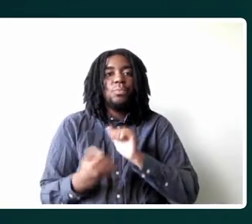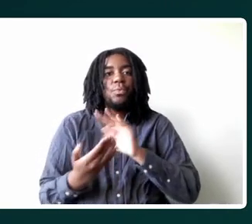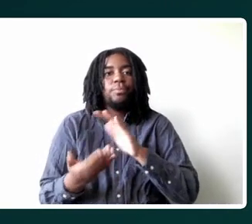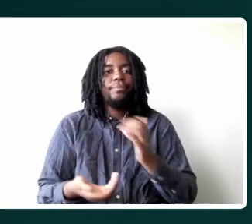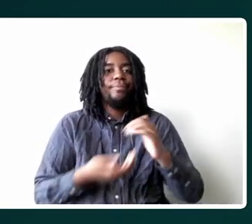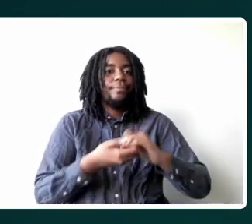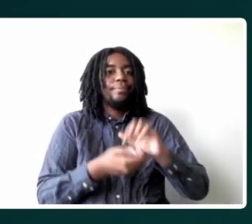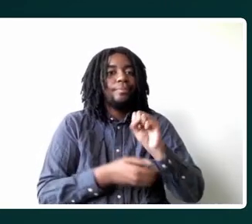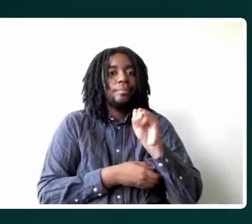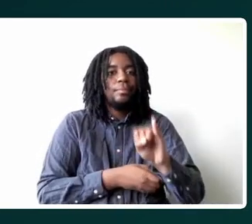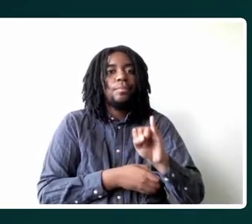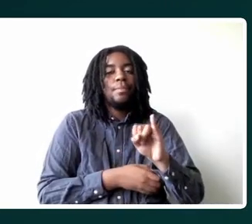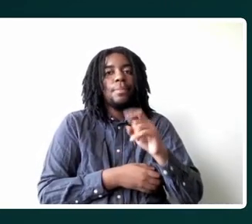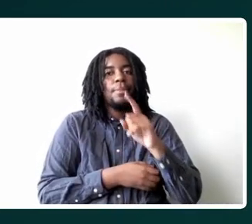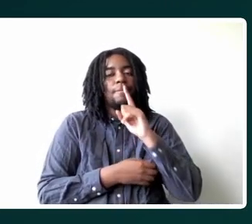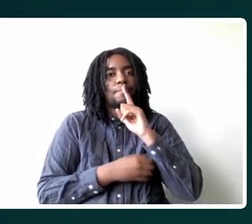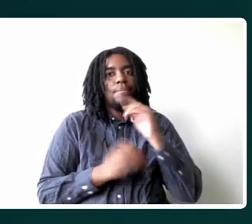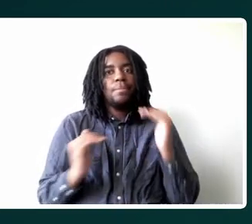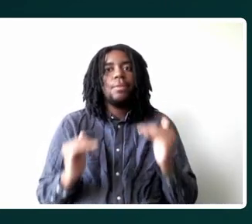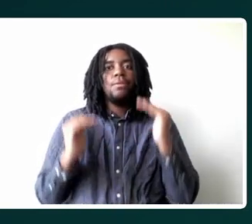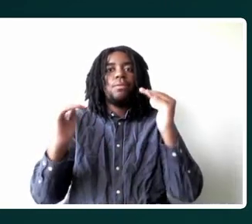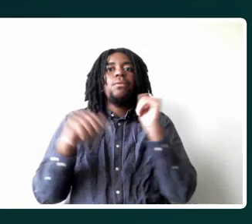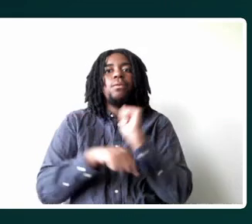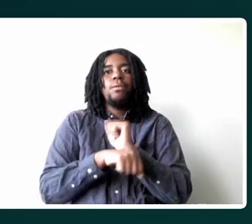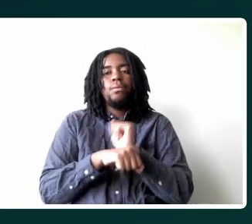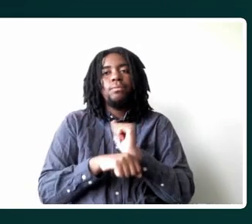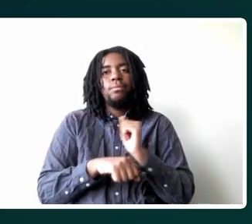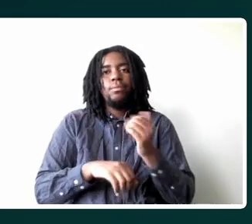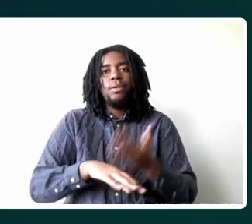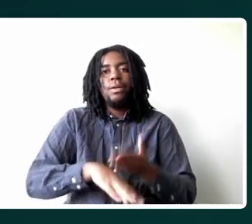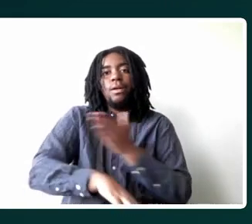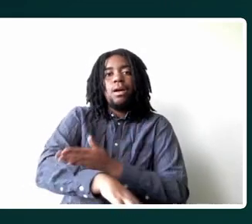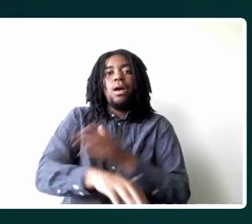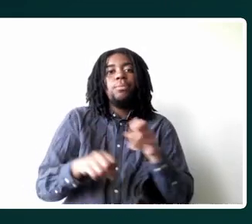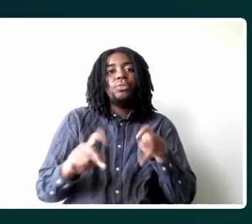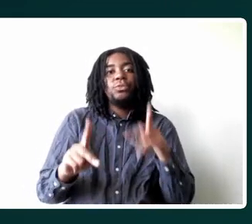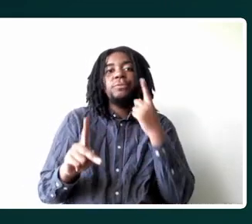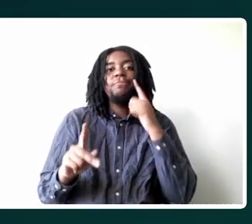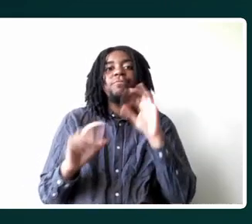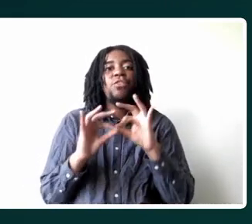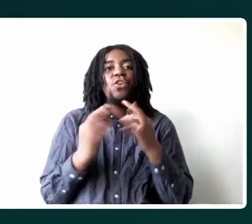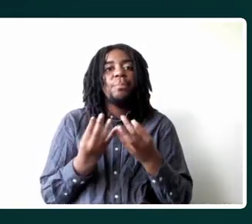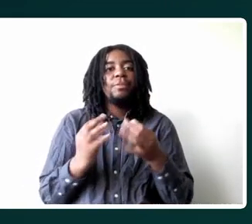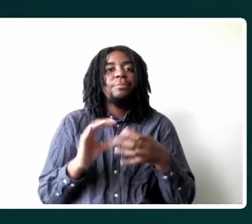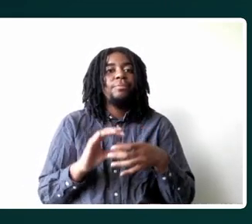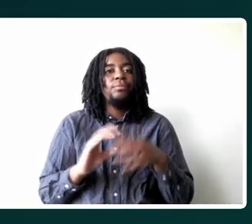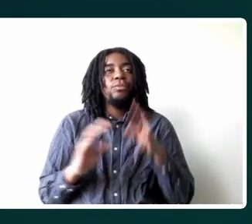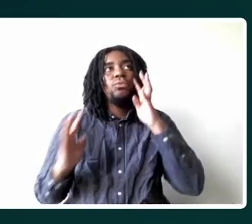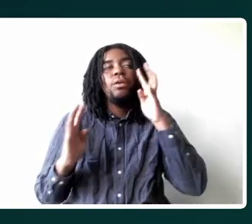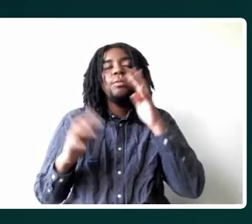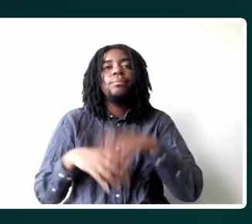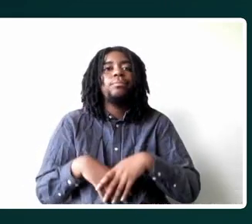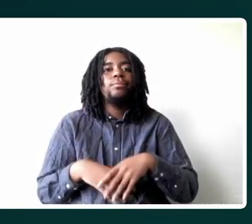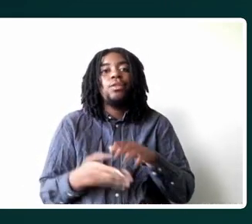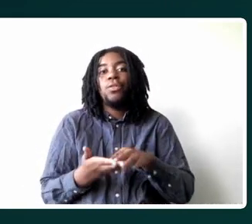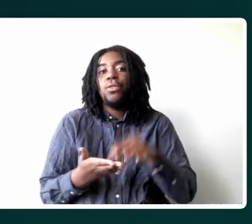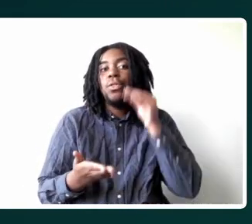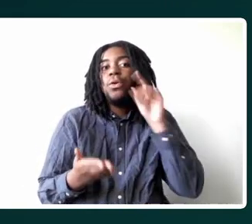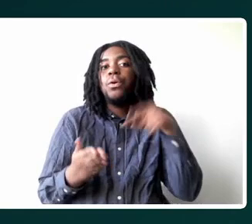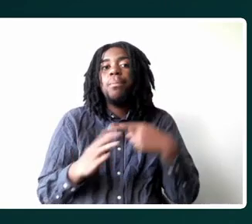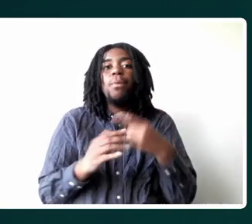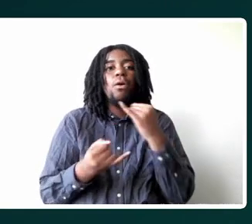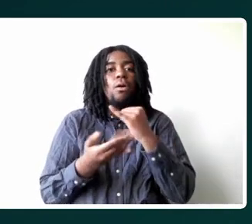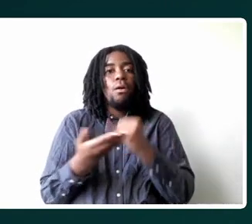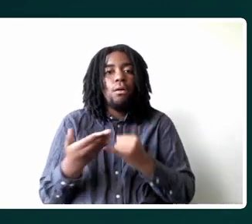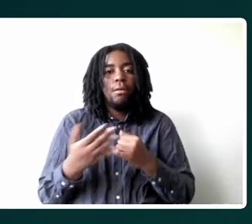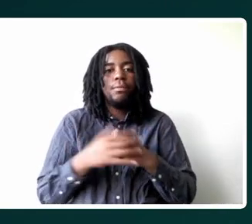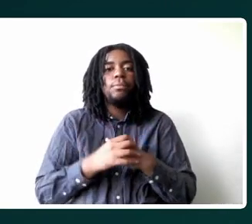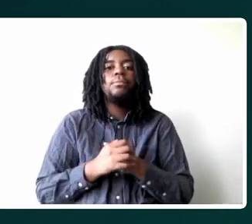by enhancing opportunities for families to create, learn about art, and visit museums.